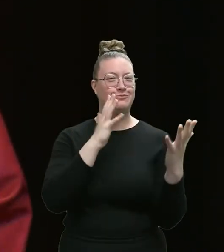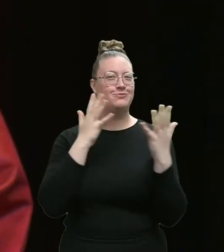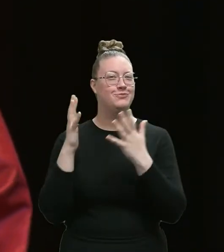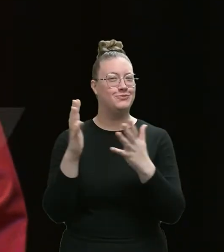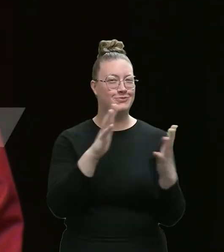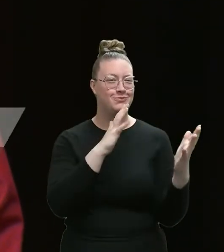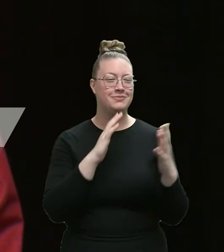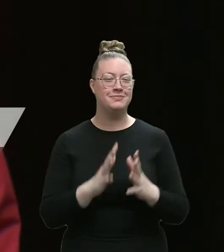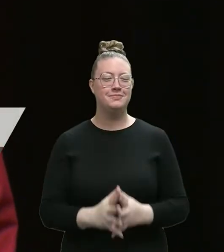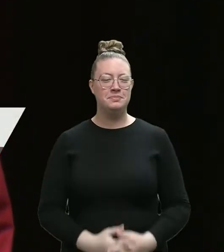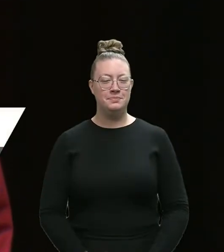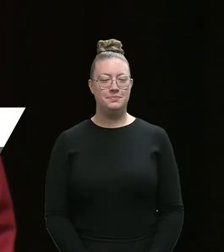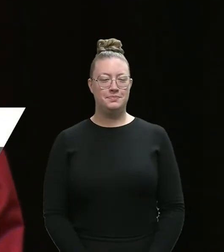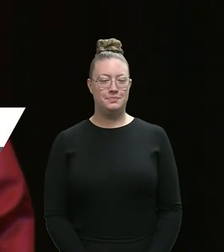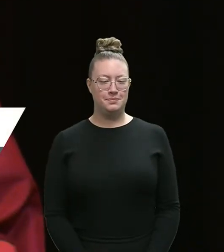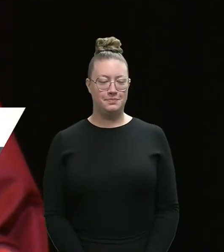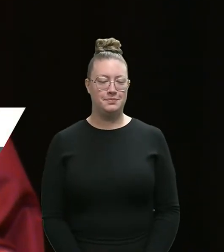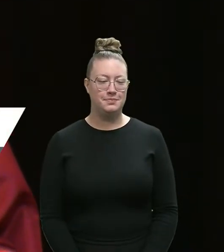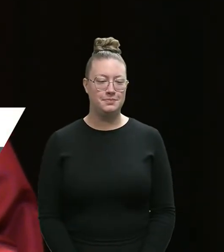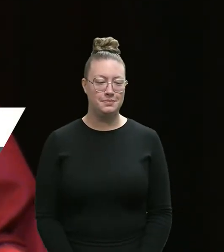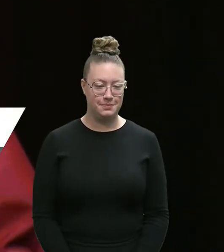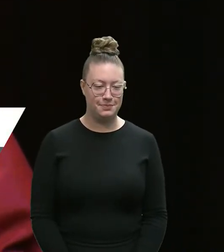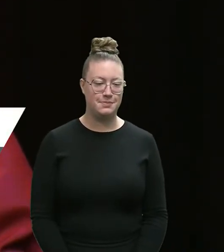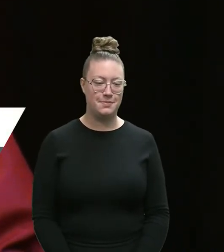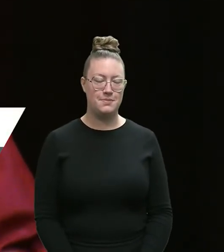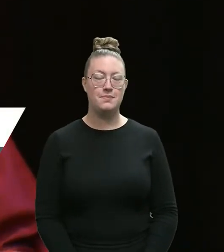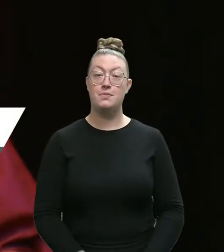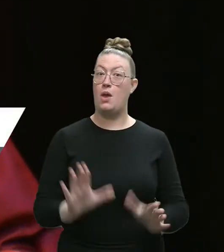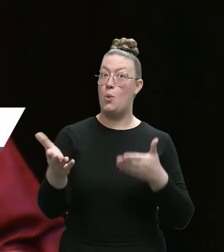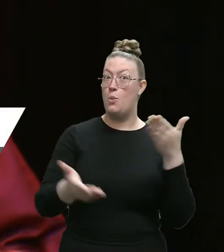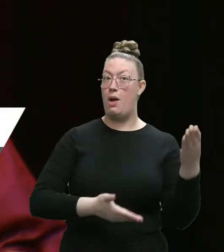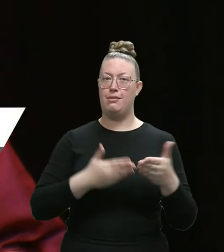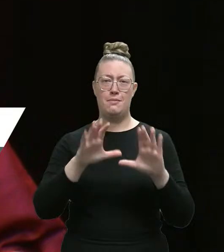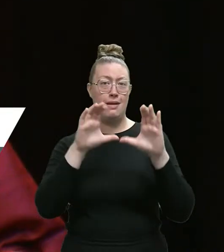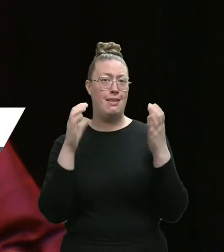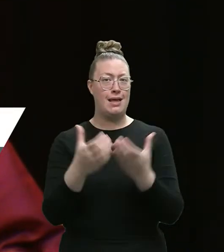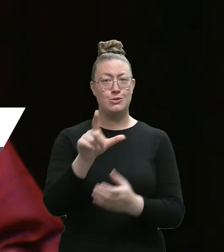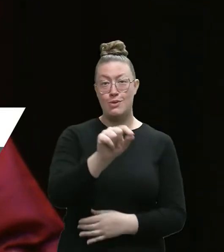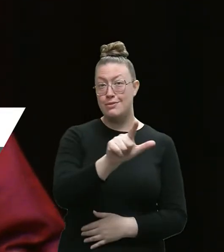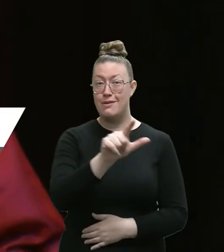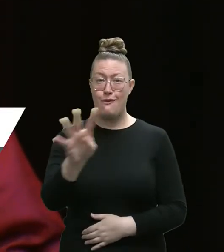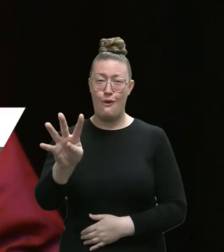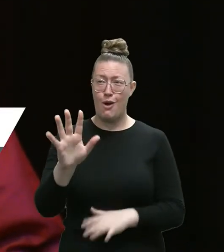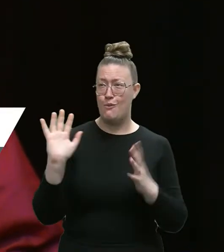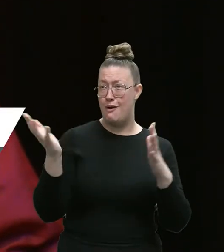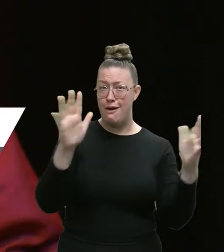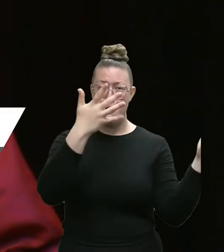So, as we know, we live in a wonderful technological age where we are able to -- wherever we we are,